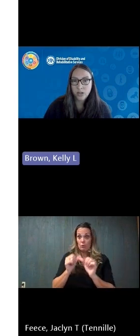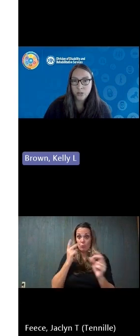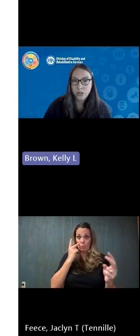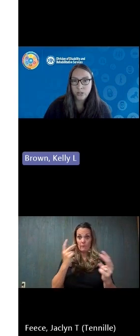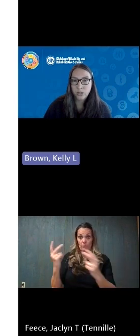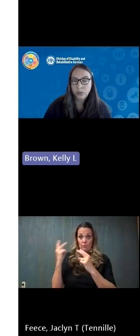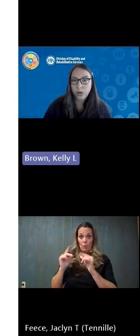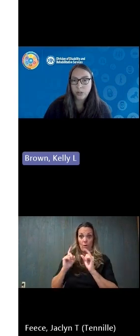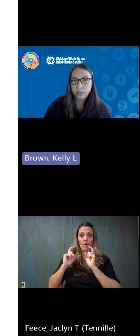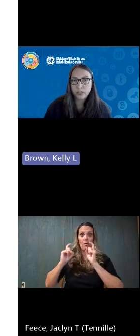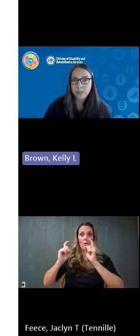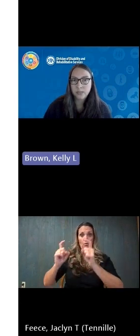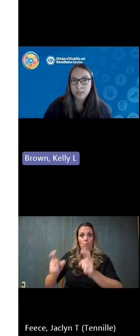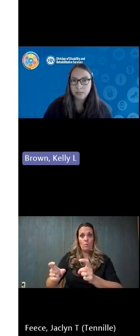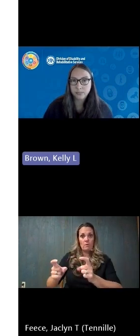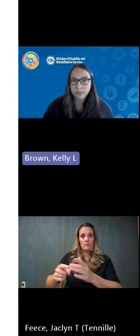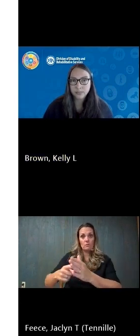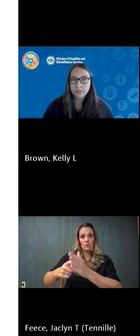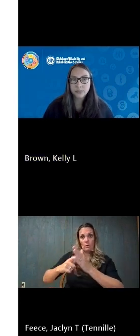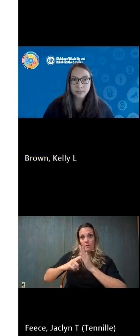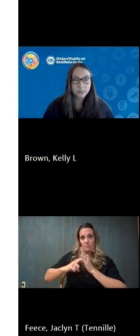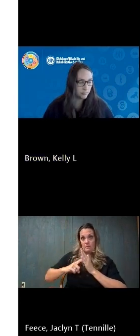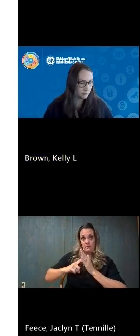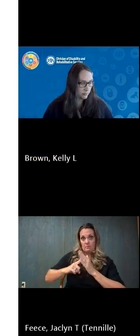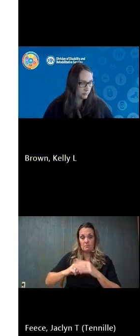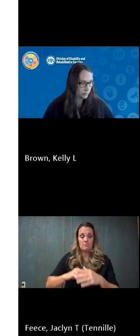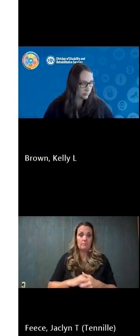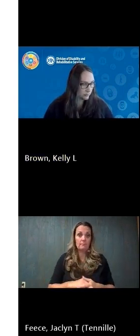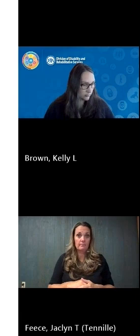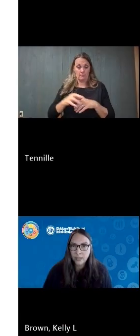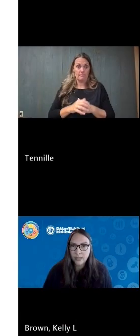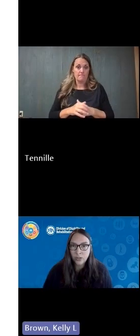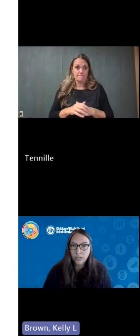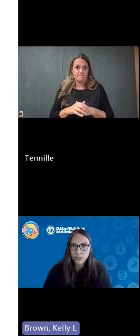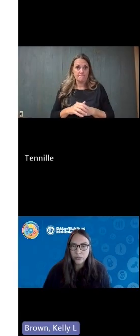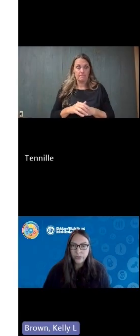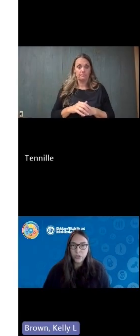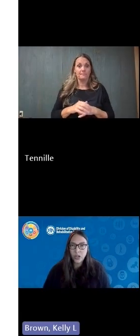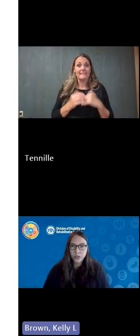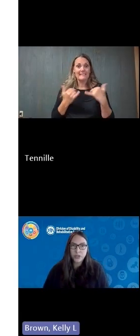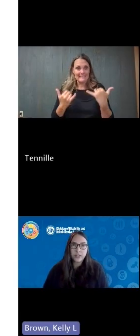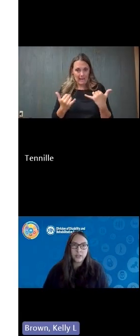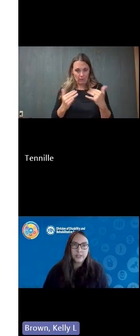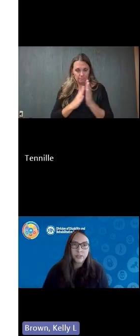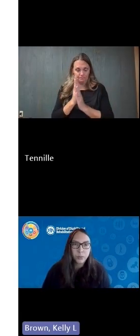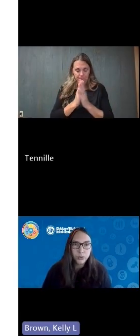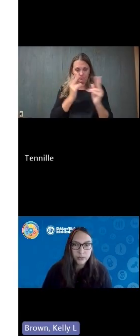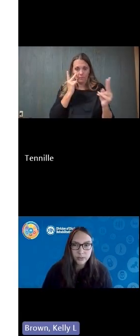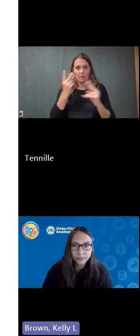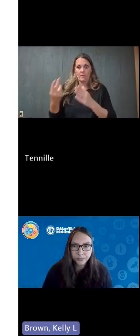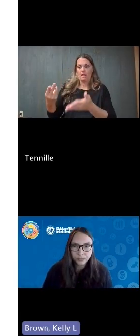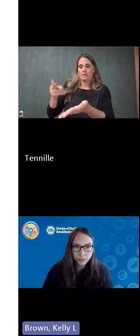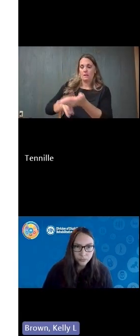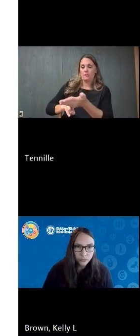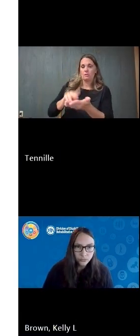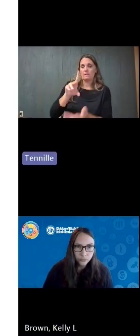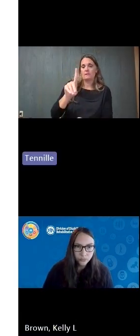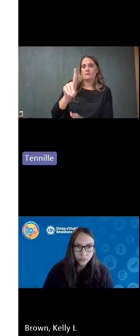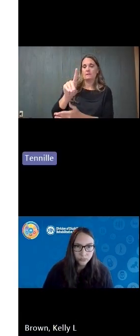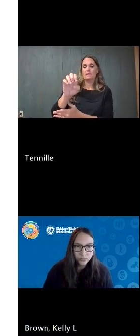contractor requirements. Now let's review contract deliverables.